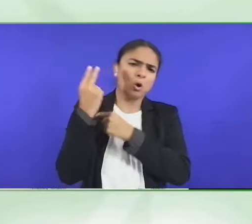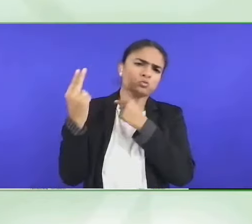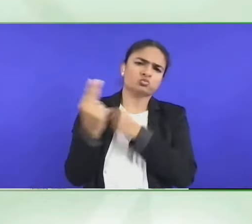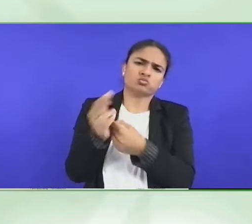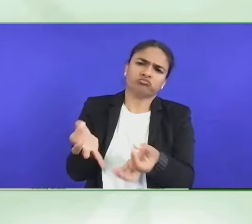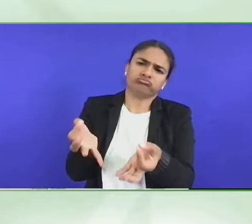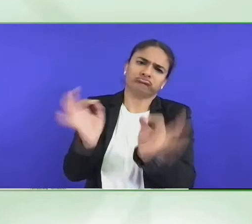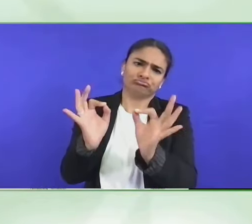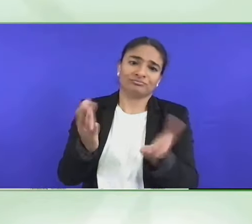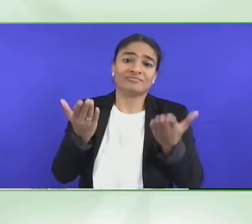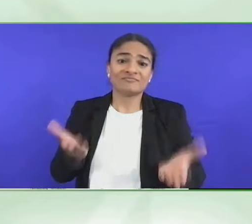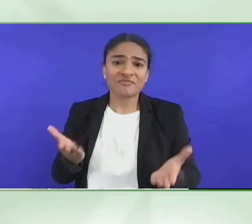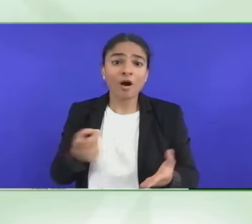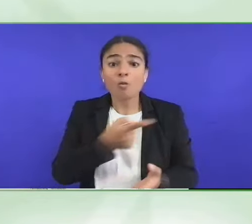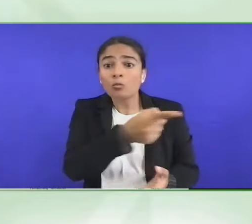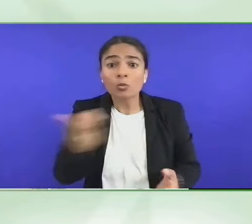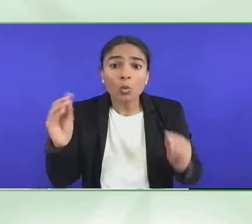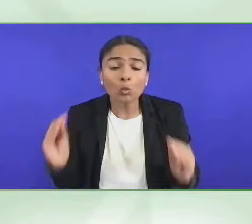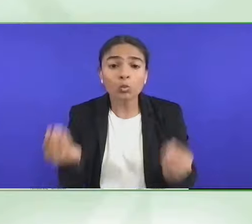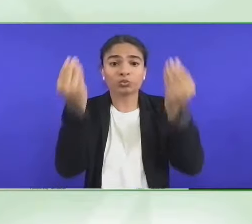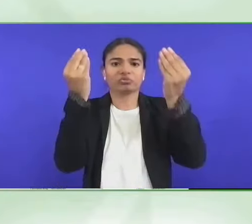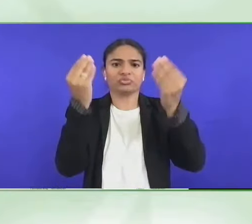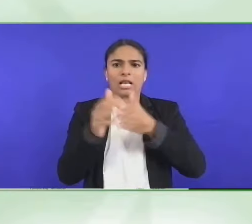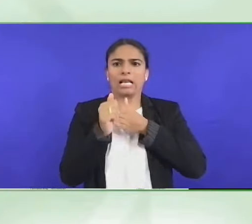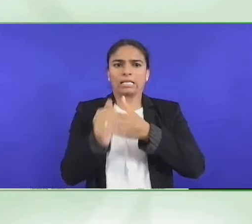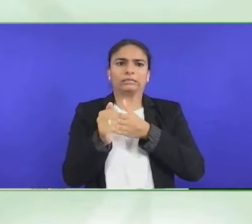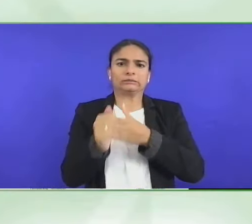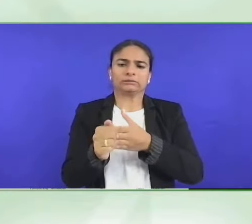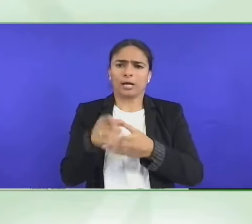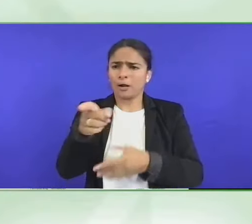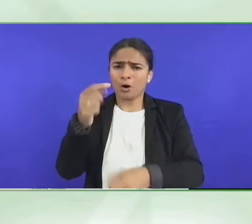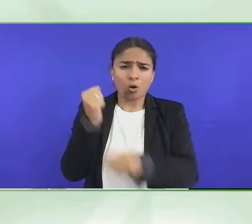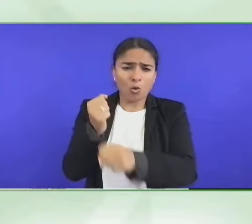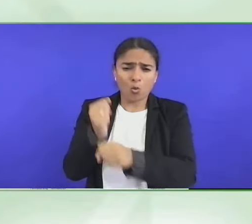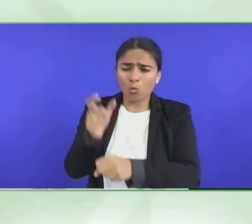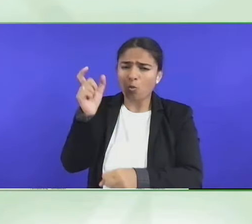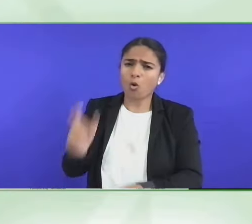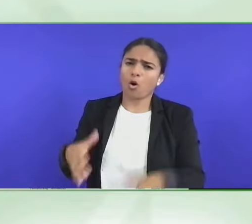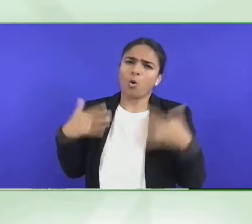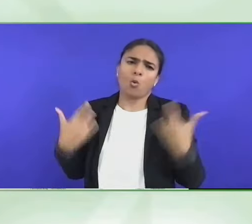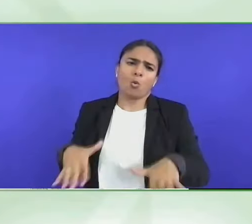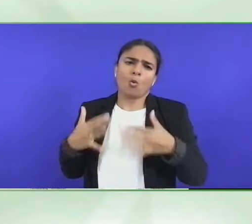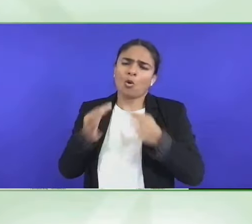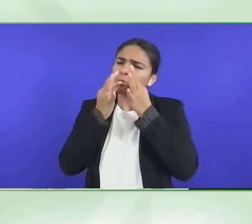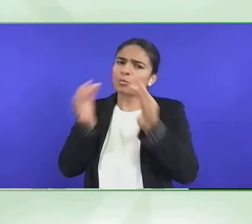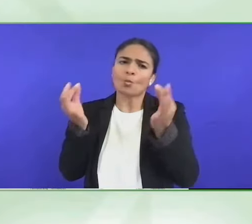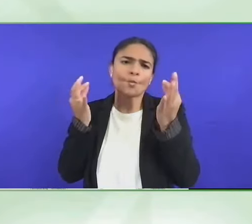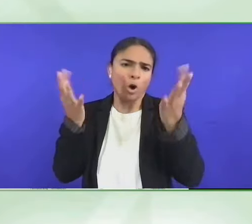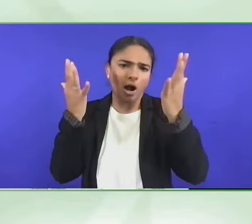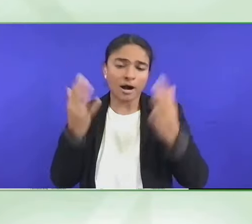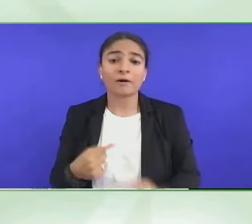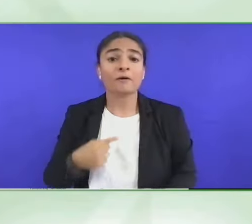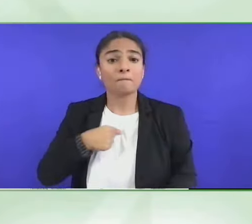An amazing woman that I met, I walked up to her because she had